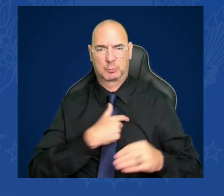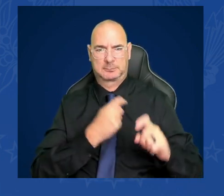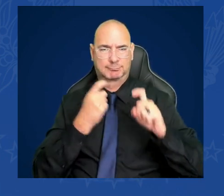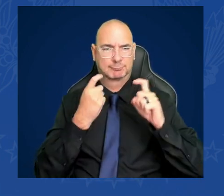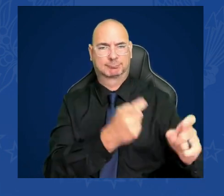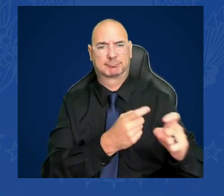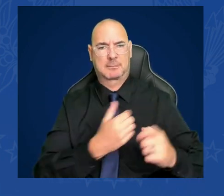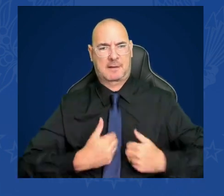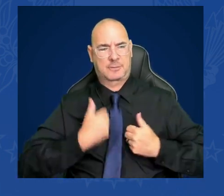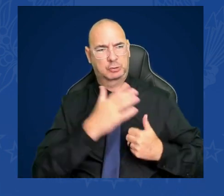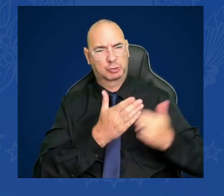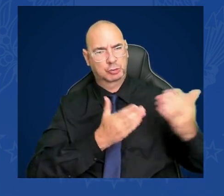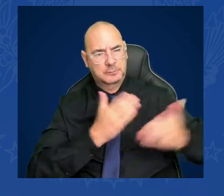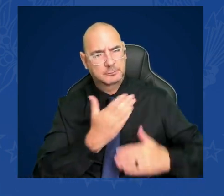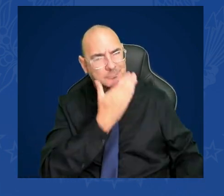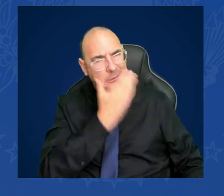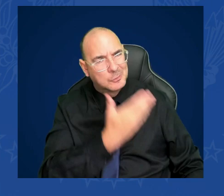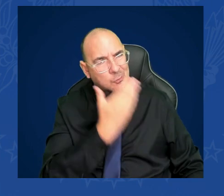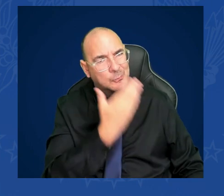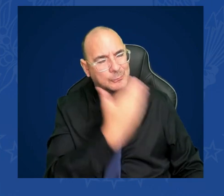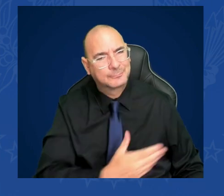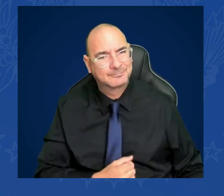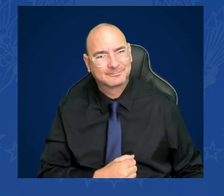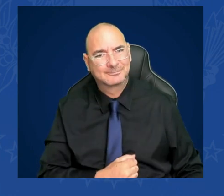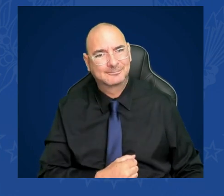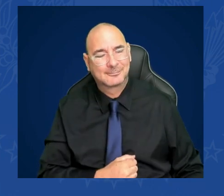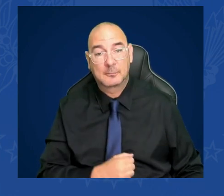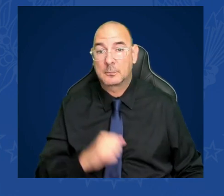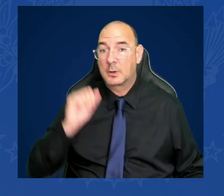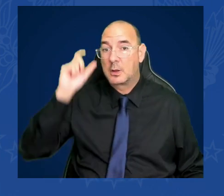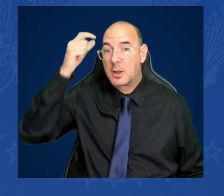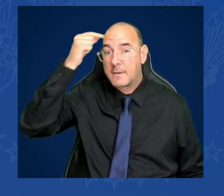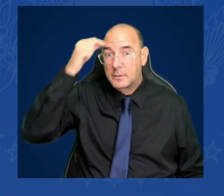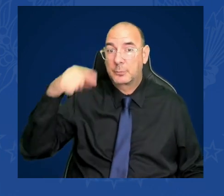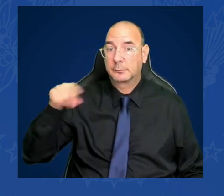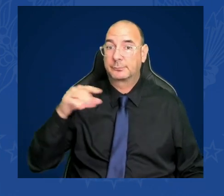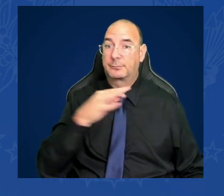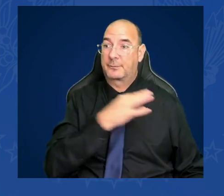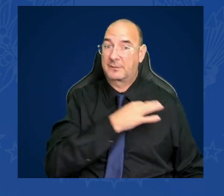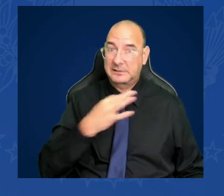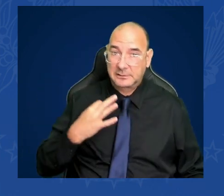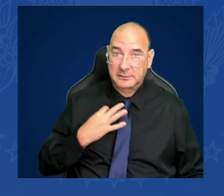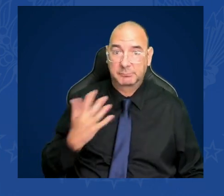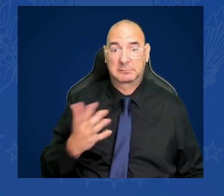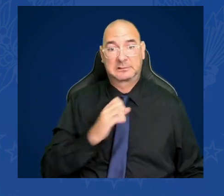Governor Lamont, faculty and staff, family and loved ones: It is an honor to be with you this morning.